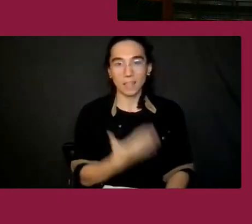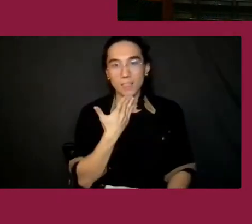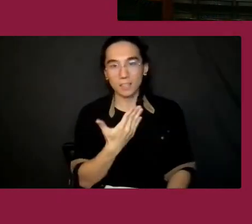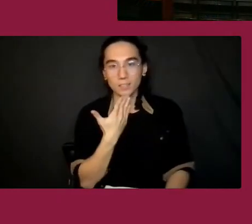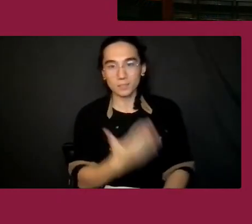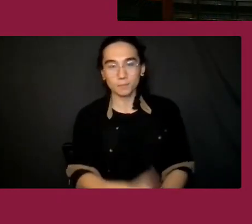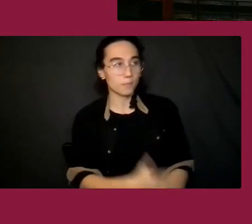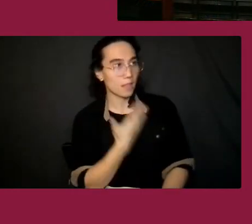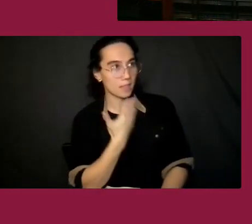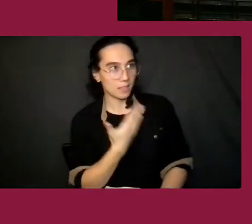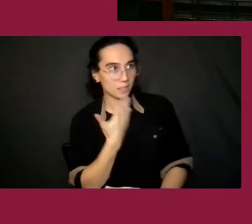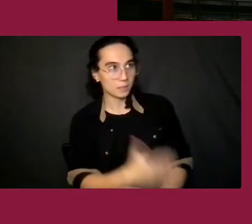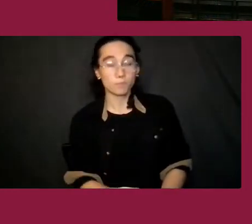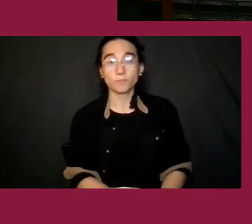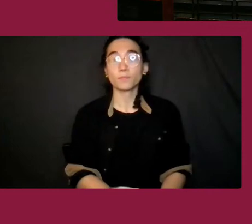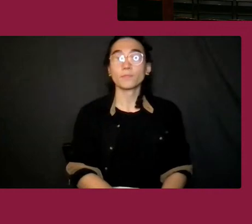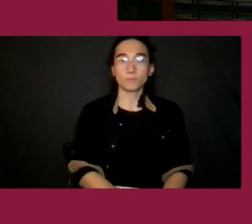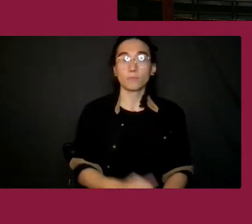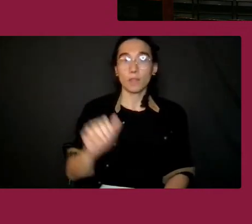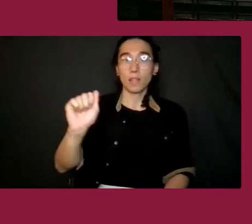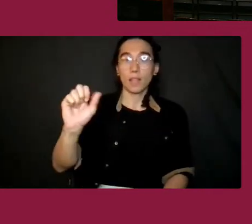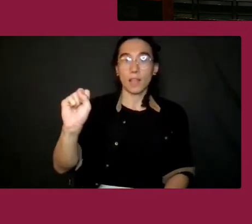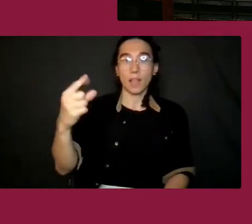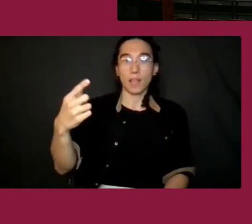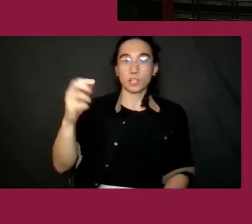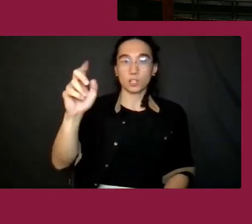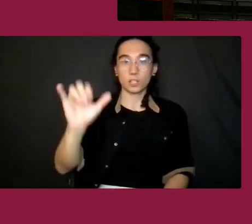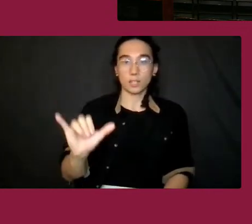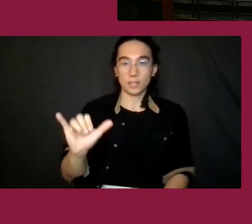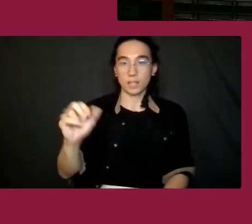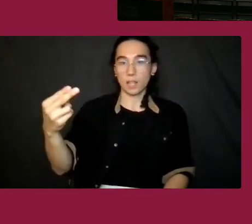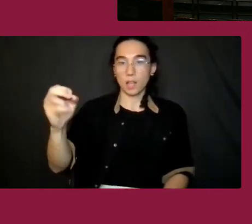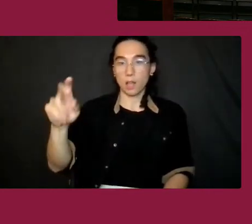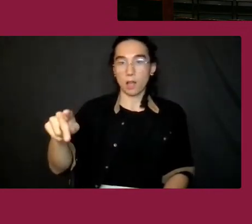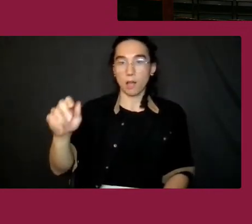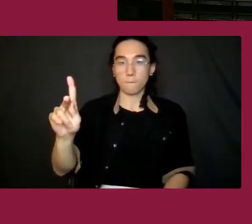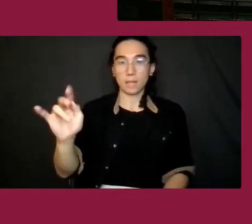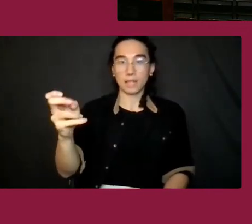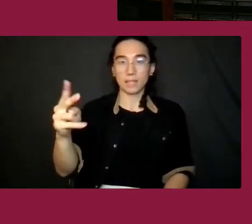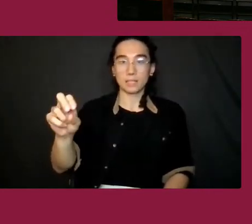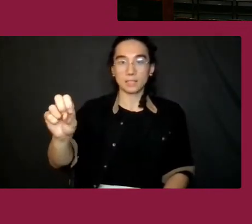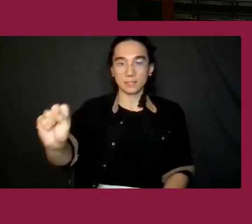Ashley Hawkins, Confidential, Management, Supervisory Administrator Employees.